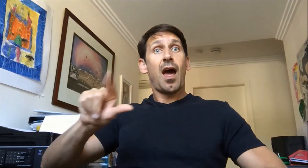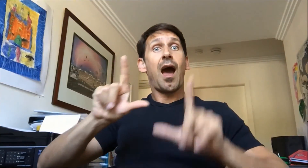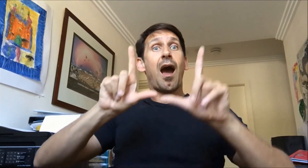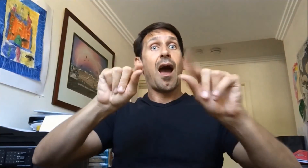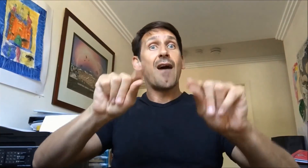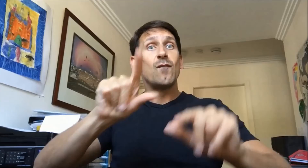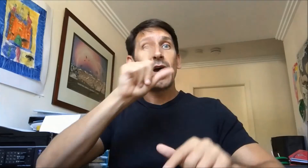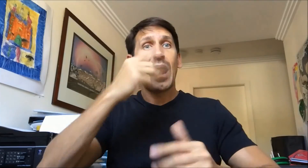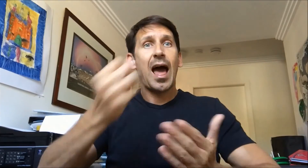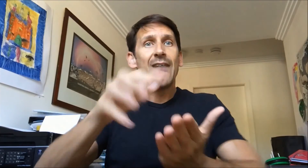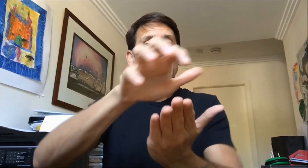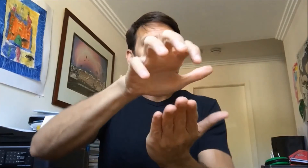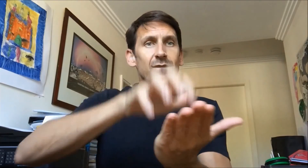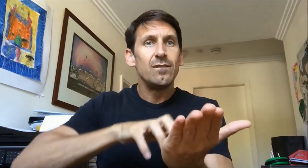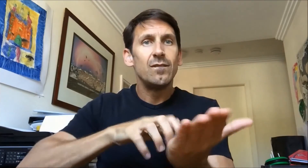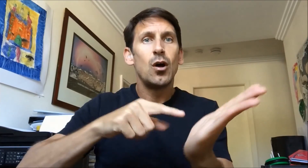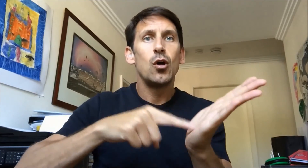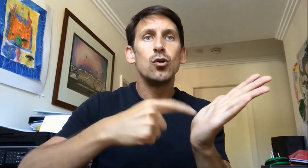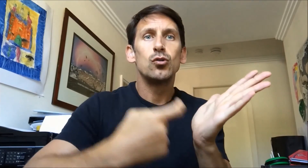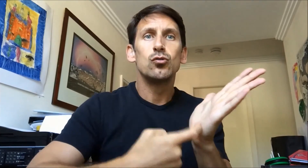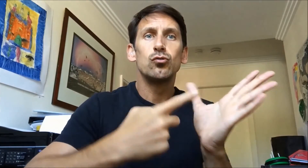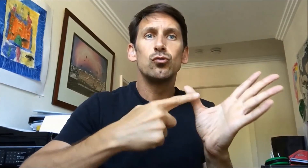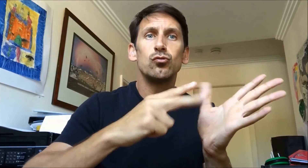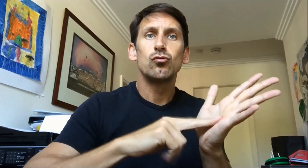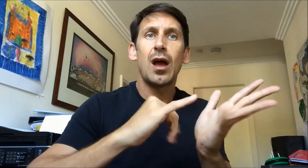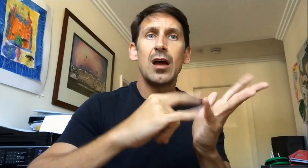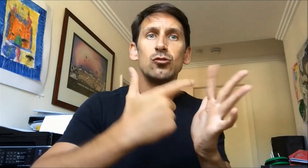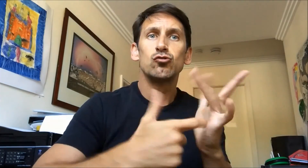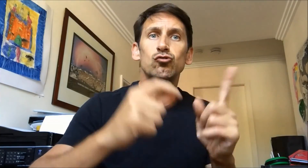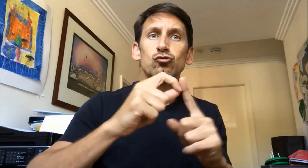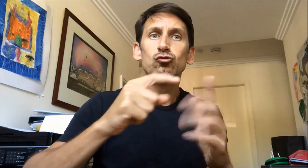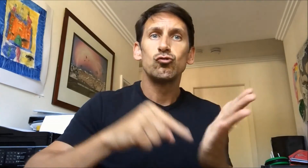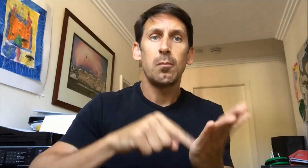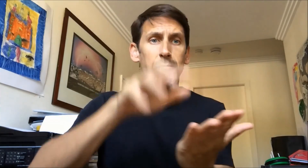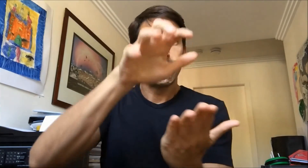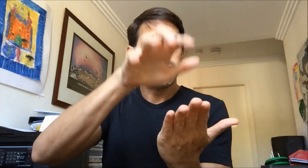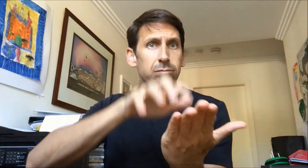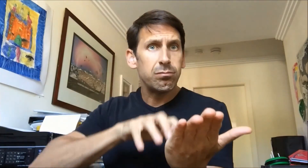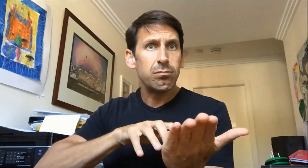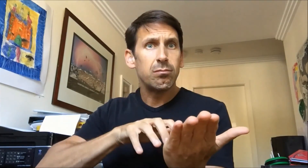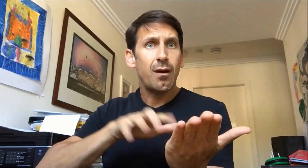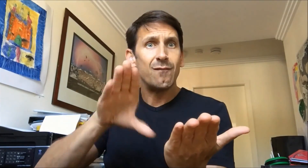and afterwards, receive a transcript from the live captions. That's an added benefit of the captions.